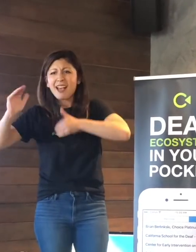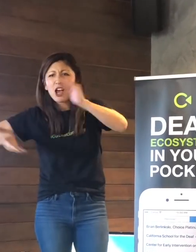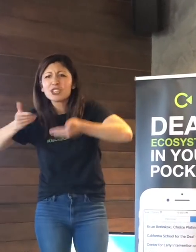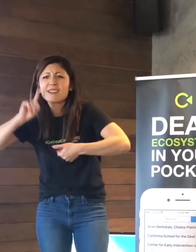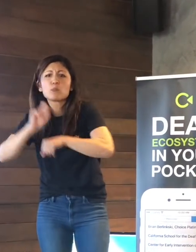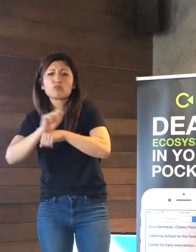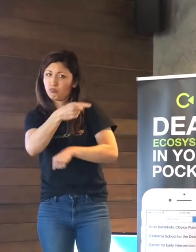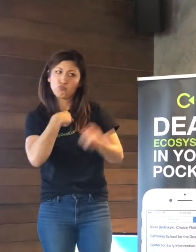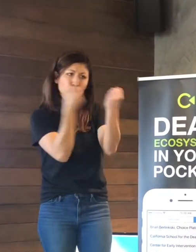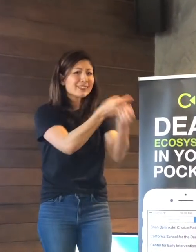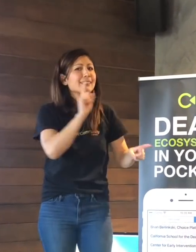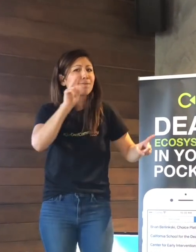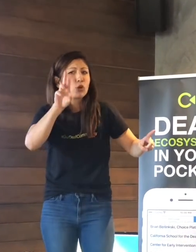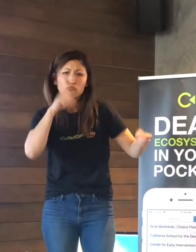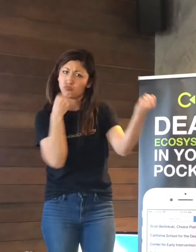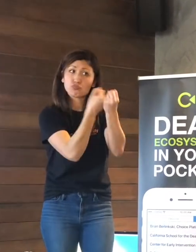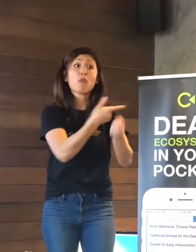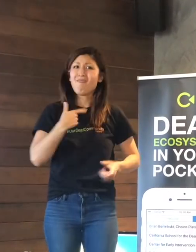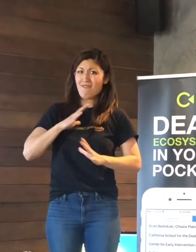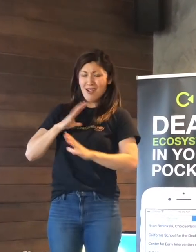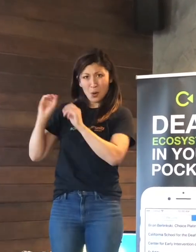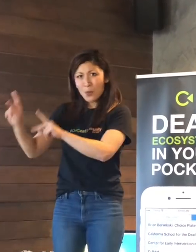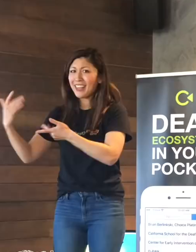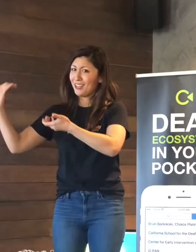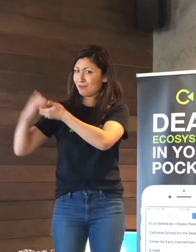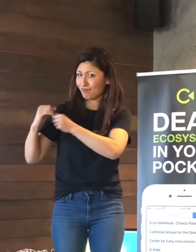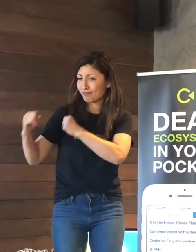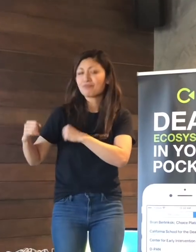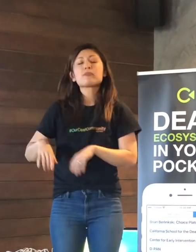They were hiring Deaf employees and they chose us as their VRS provider because we were Deaf-owned. That began our partnership.